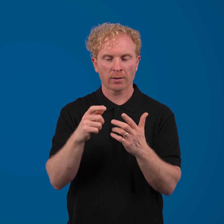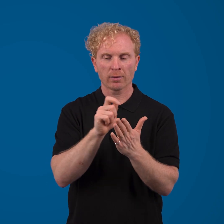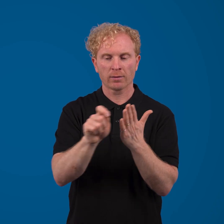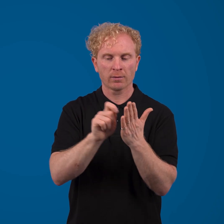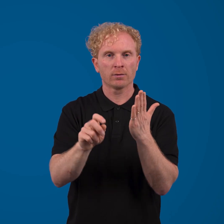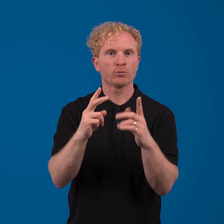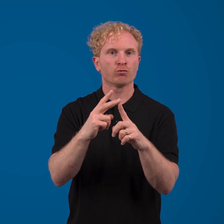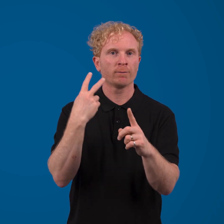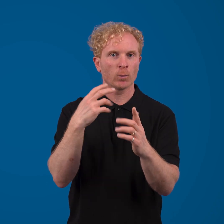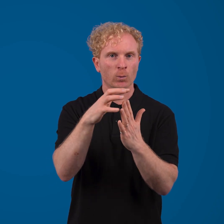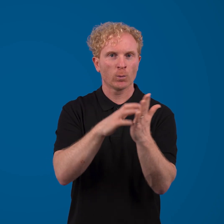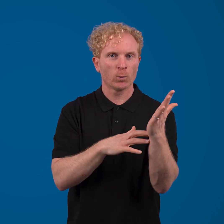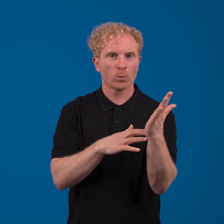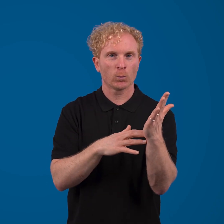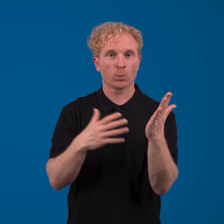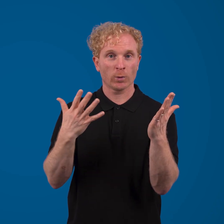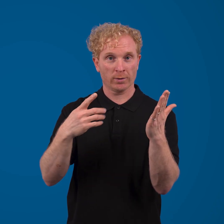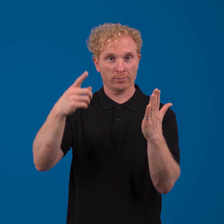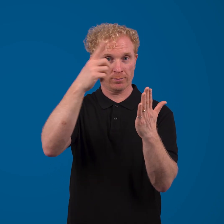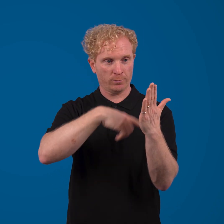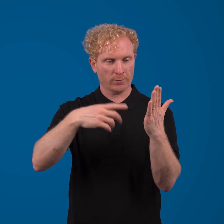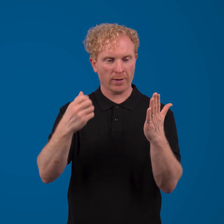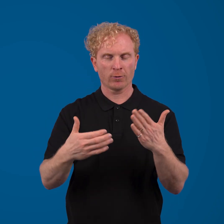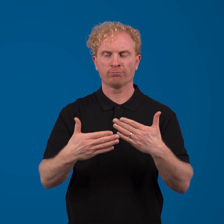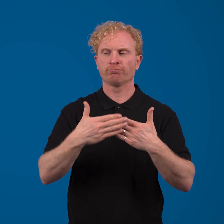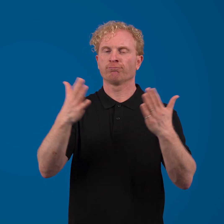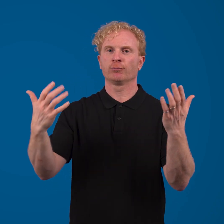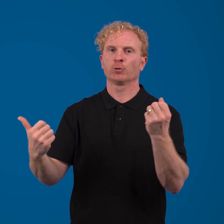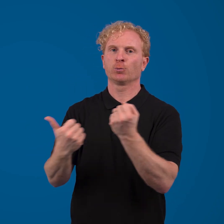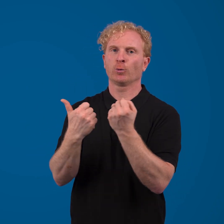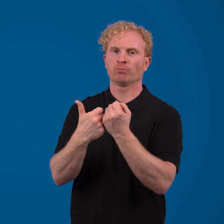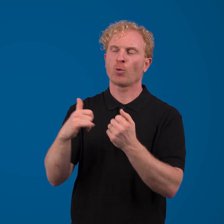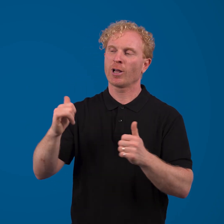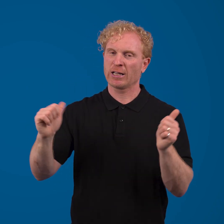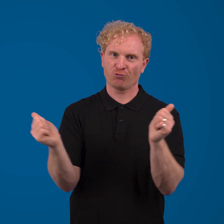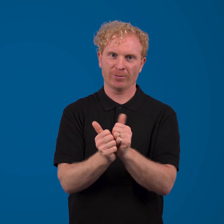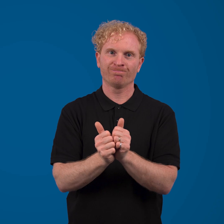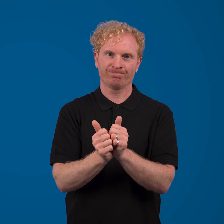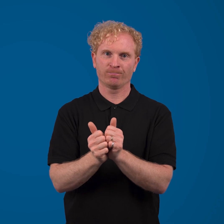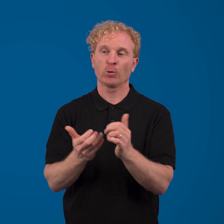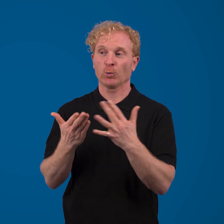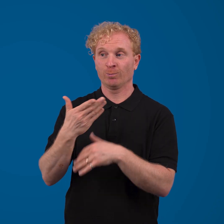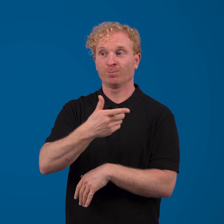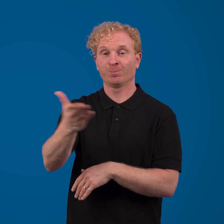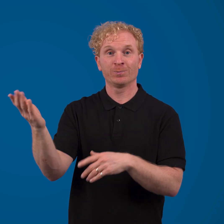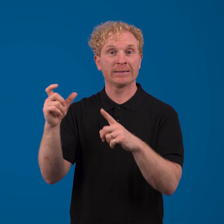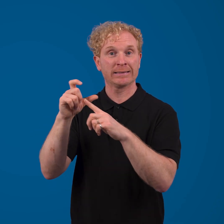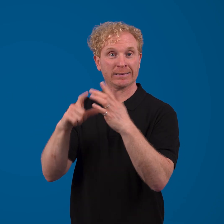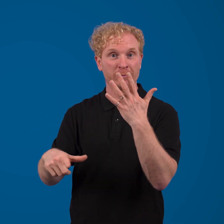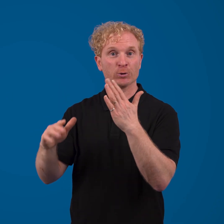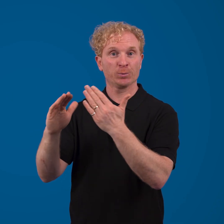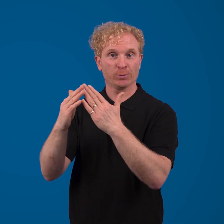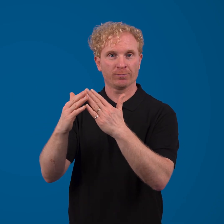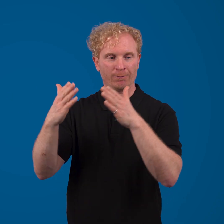where there is broad support or agreement from across the disability community,